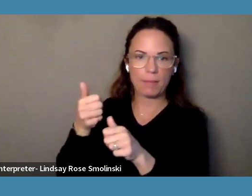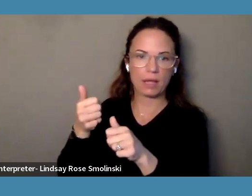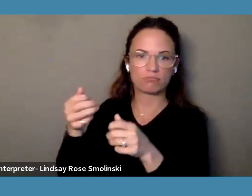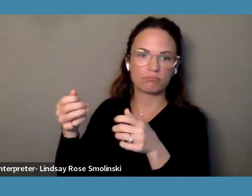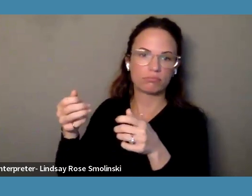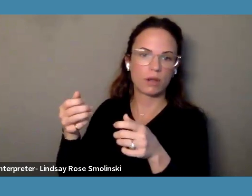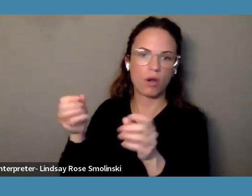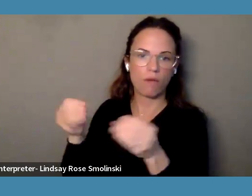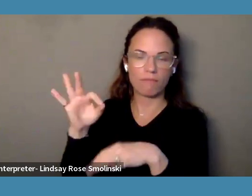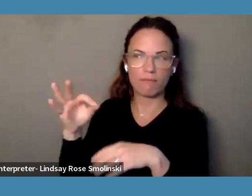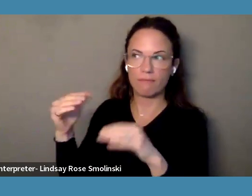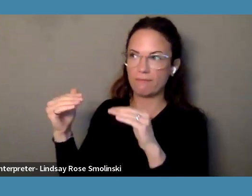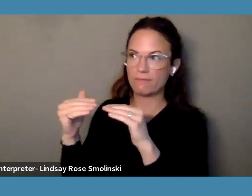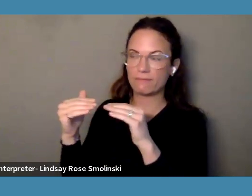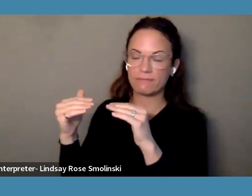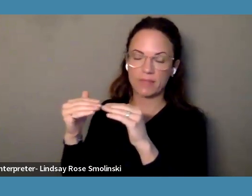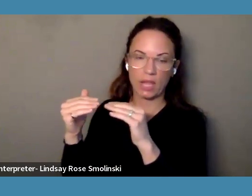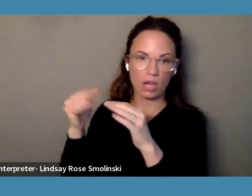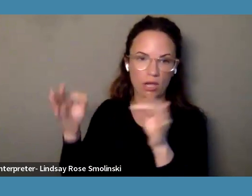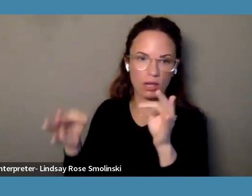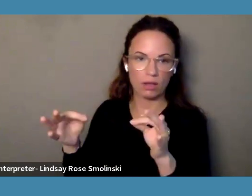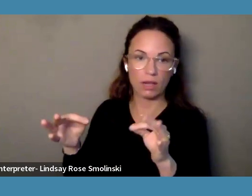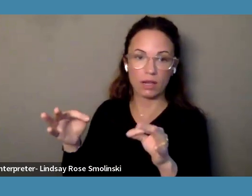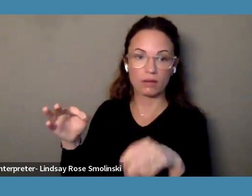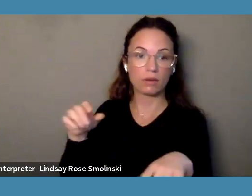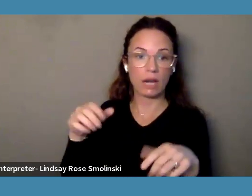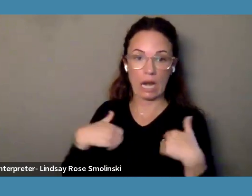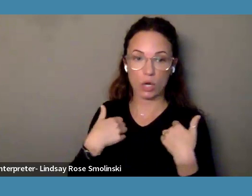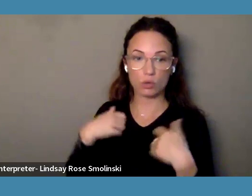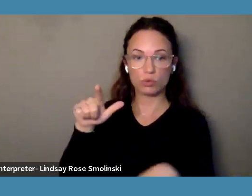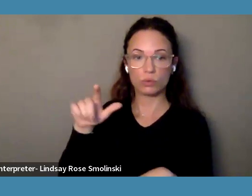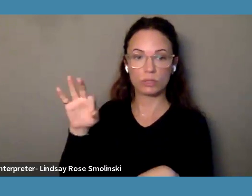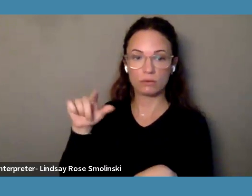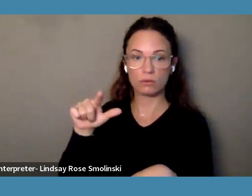and the address is 2727 Mahan Drive,